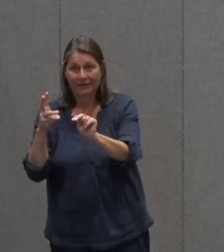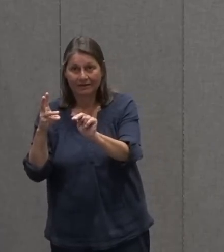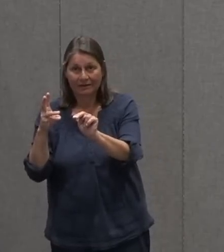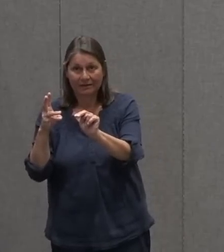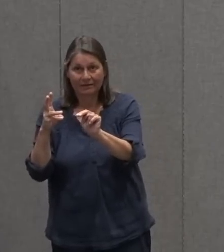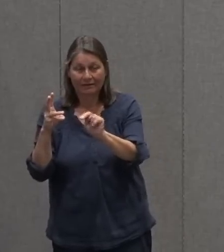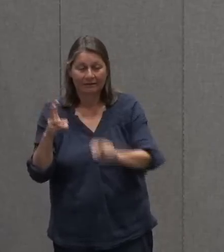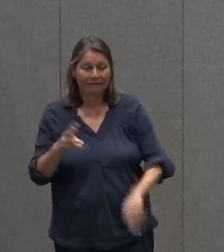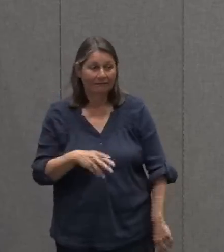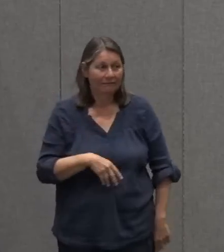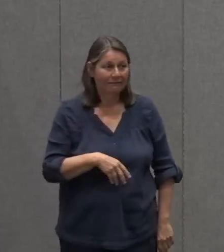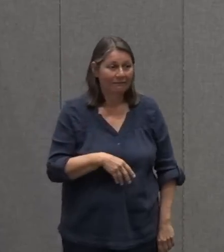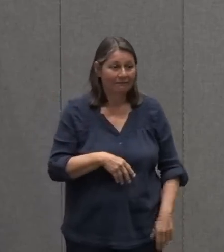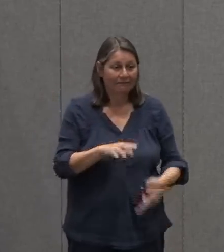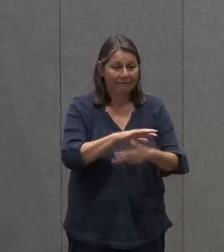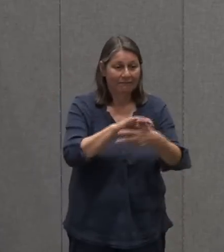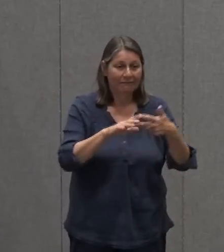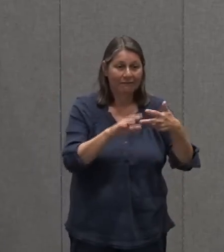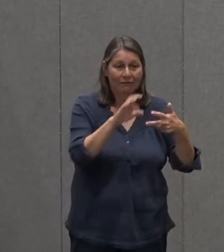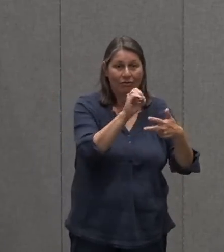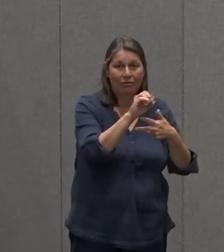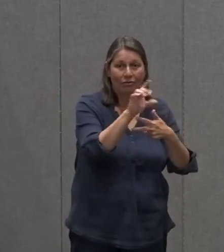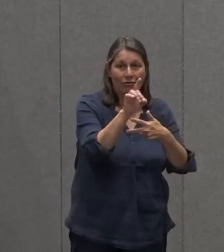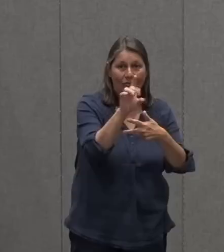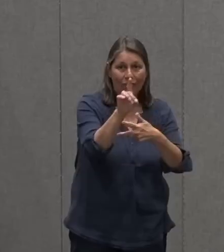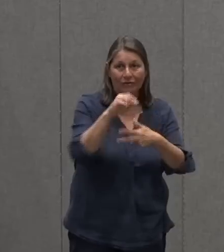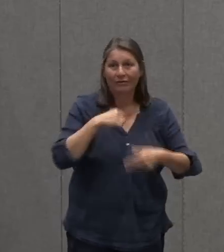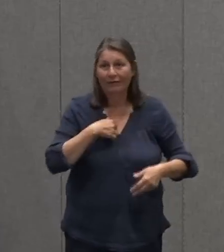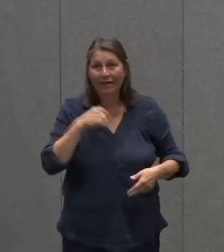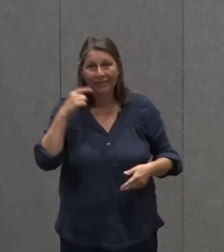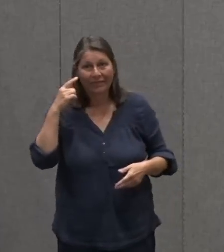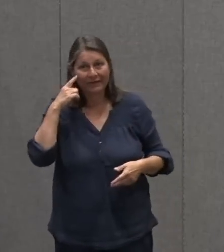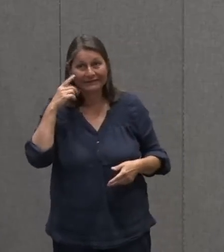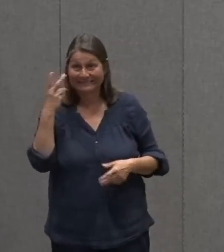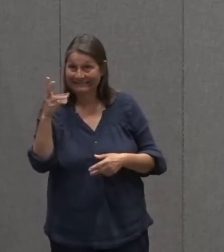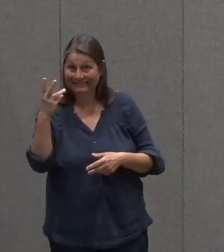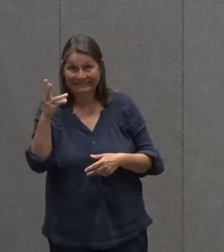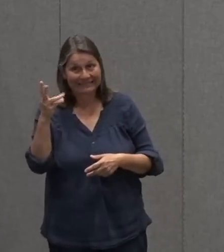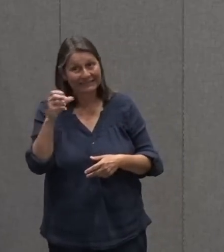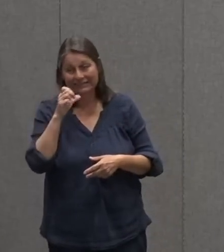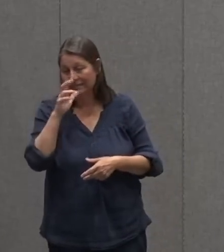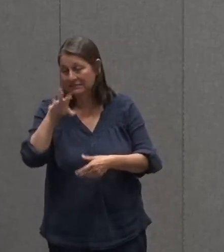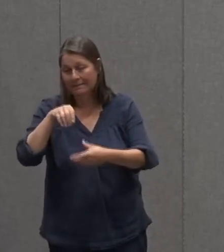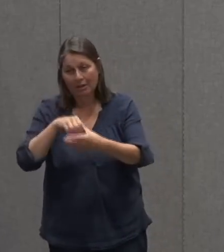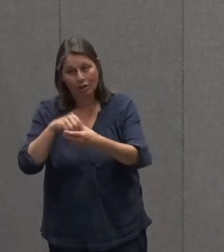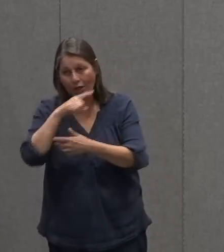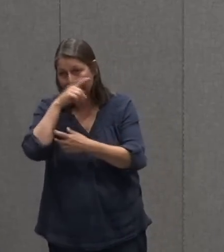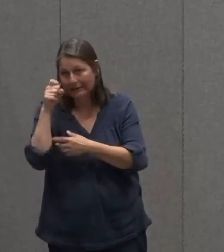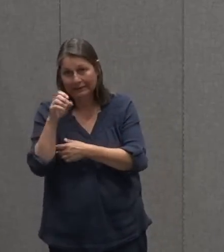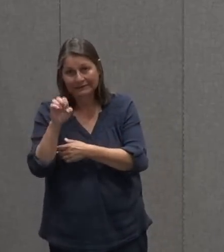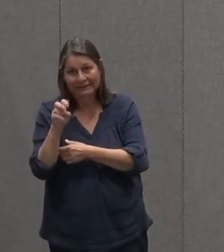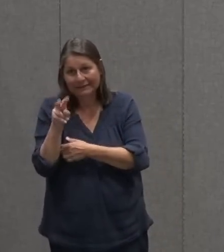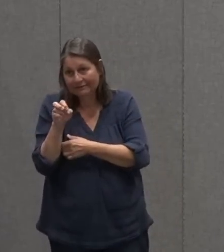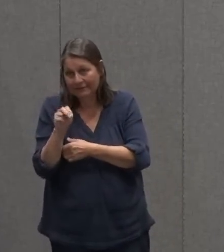So, 16 I think doesn't belong because it's even, and the rest are odd. So?